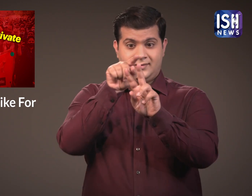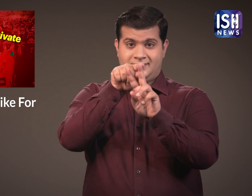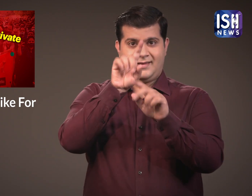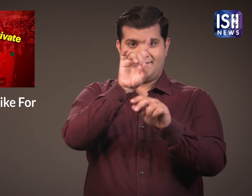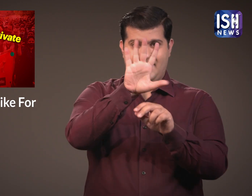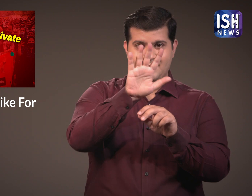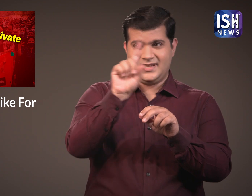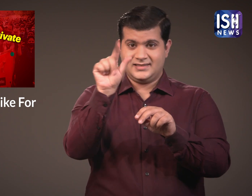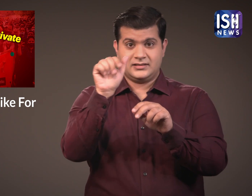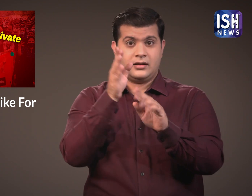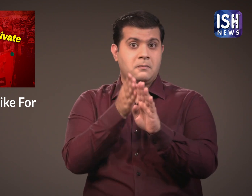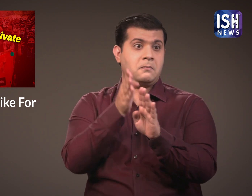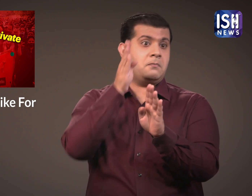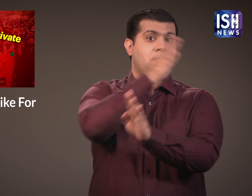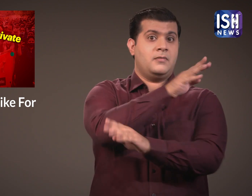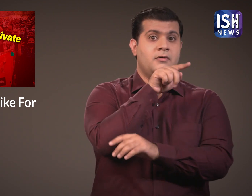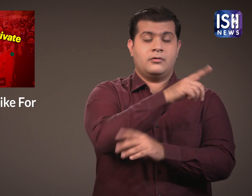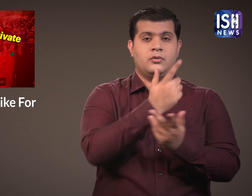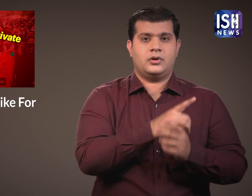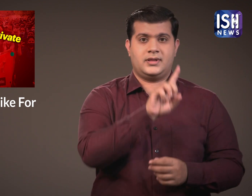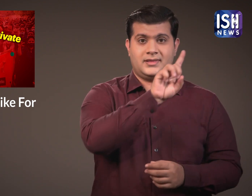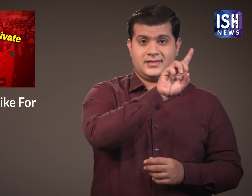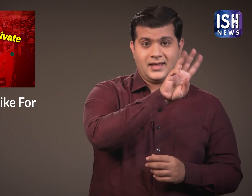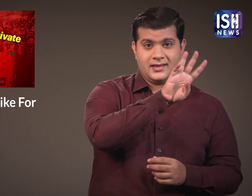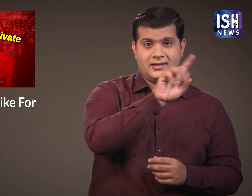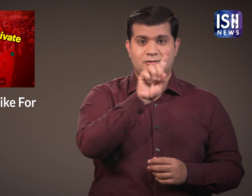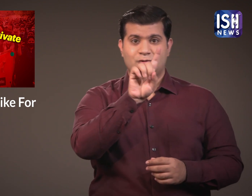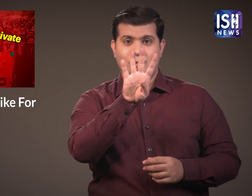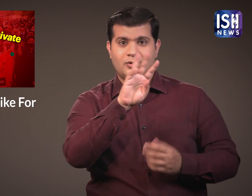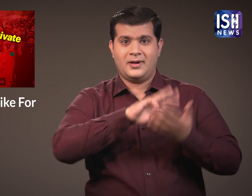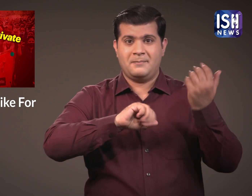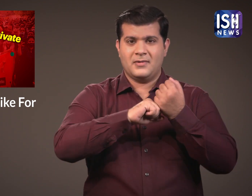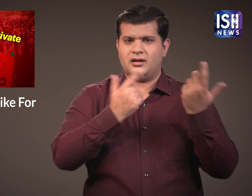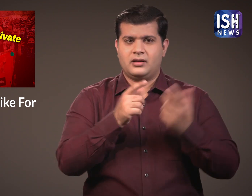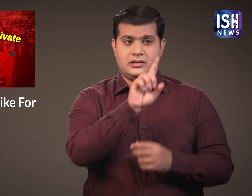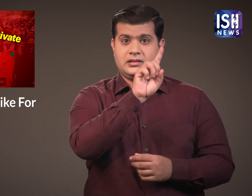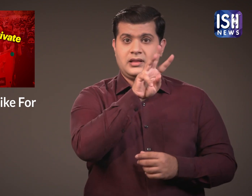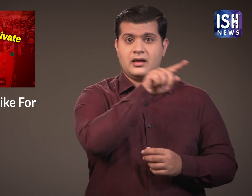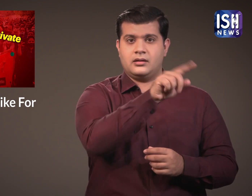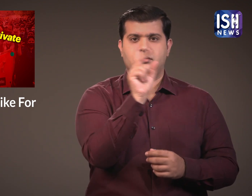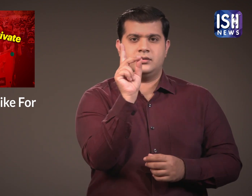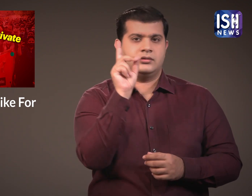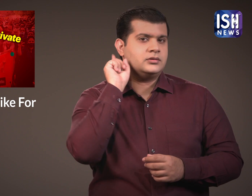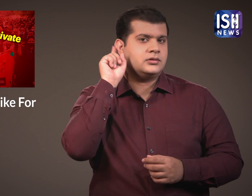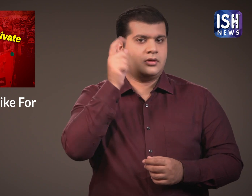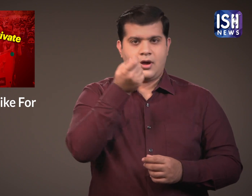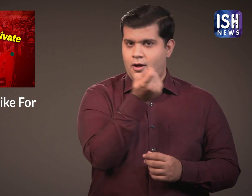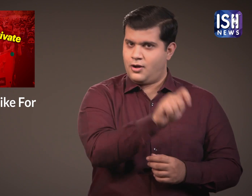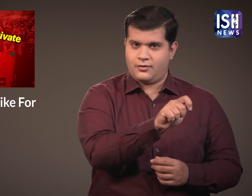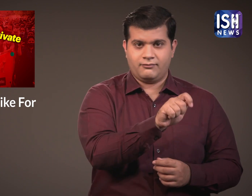However, prior to this, 13th March was a second saturday